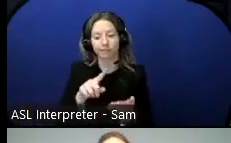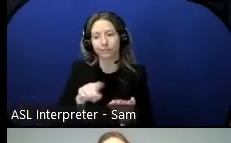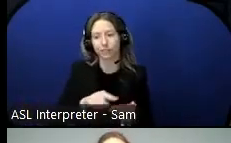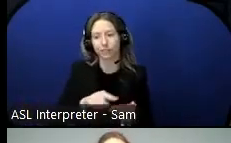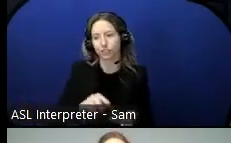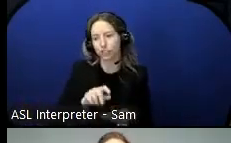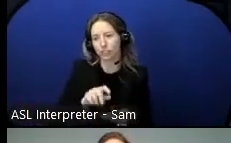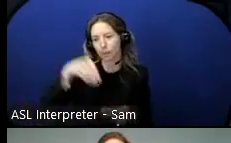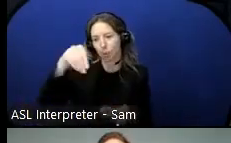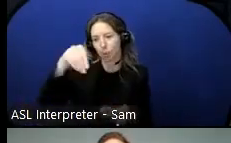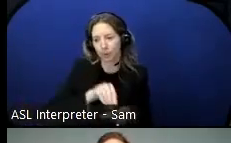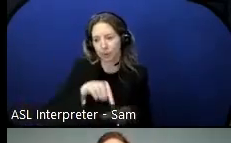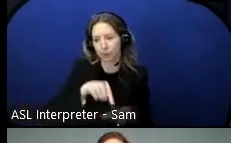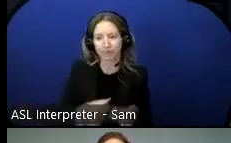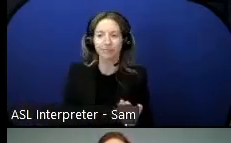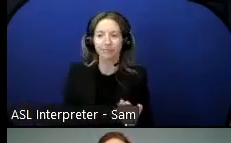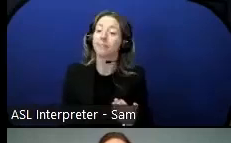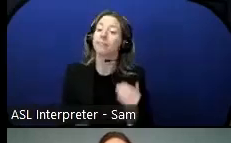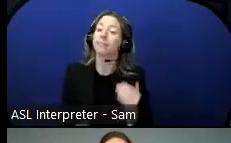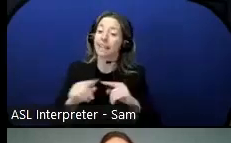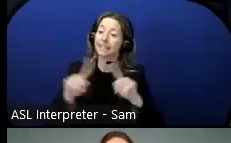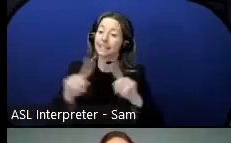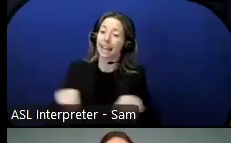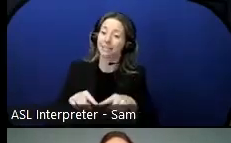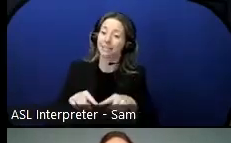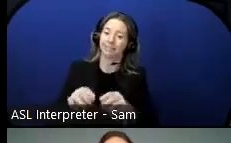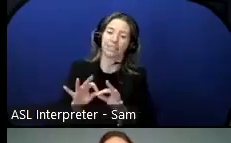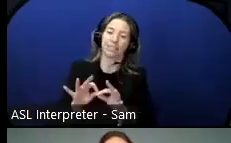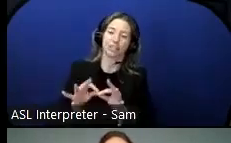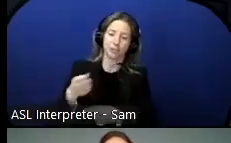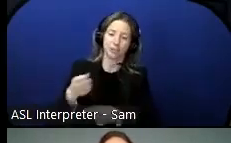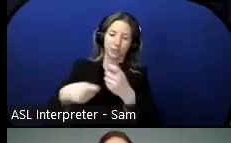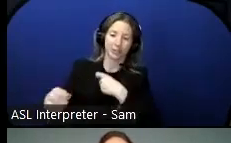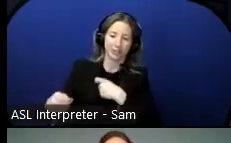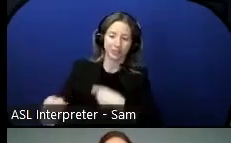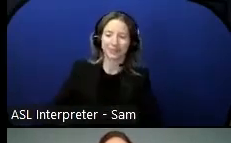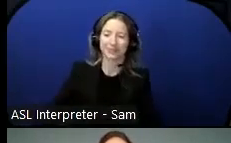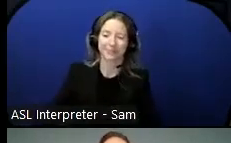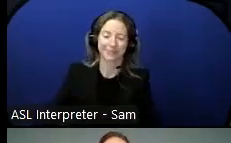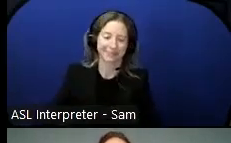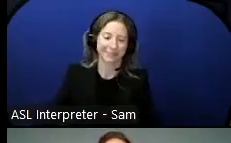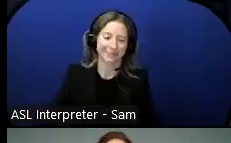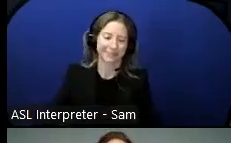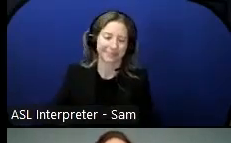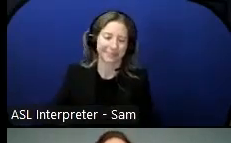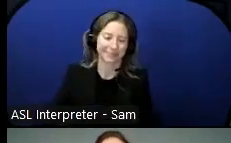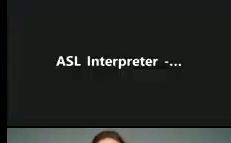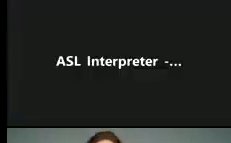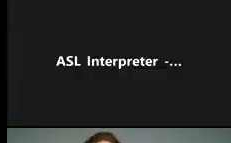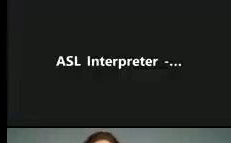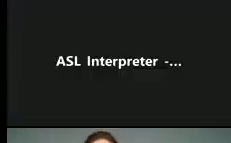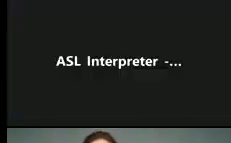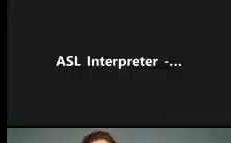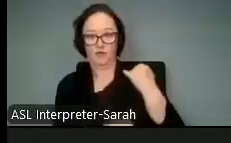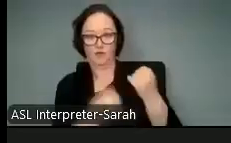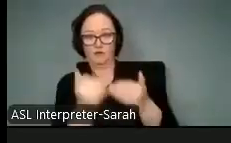All right. So here are our final steps, final next steps rather. So we want to prep our teams.